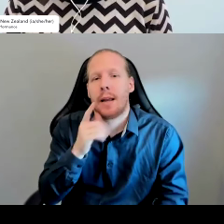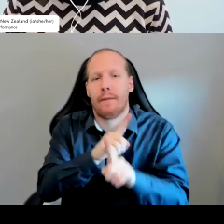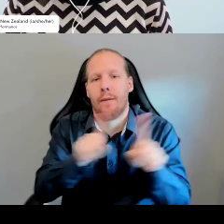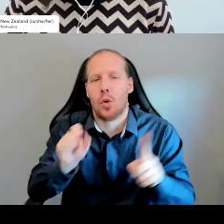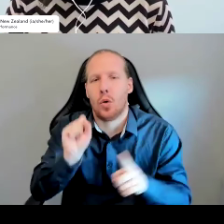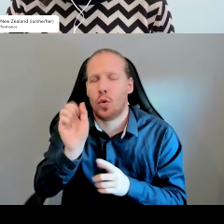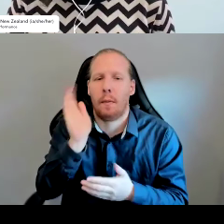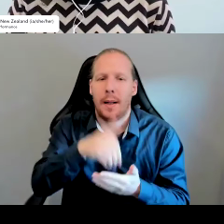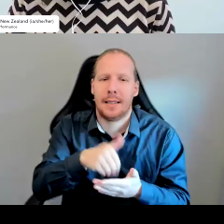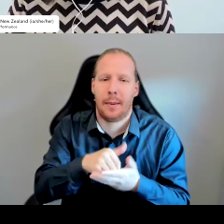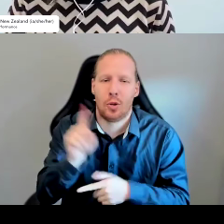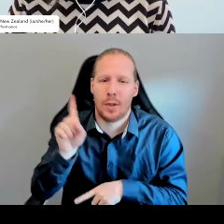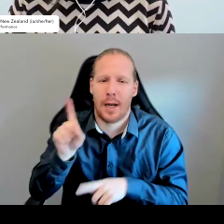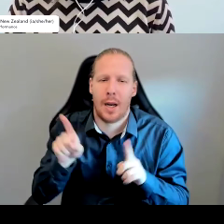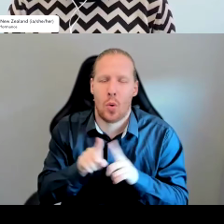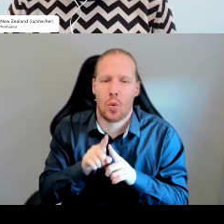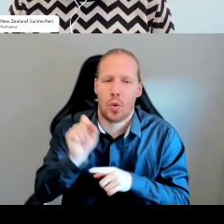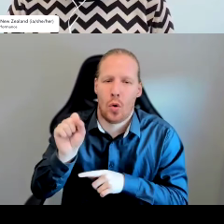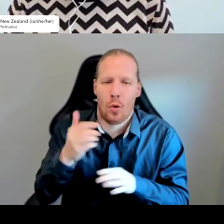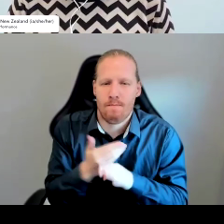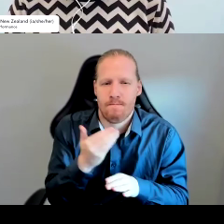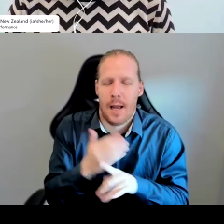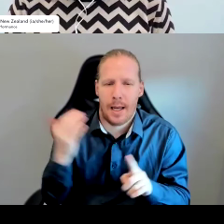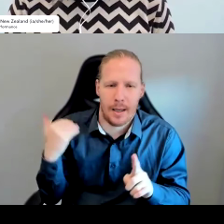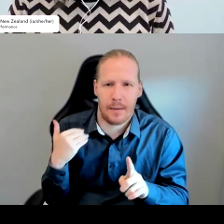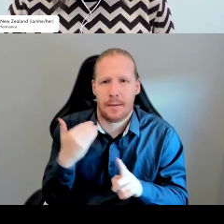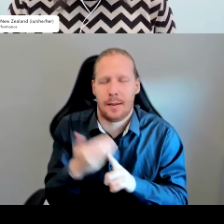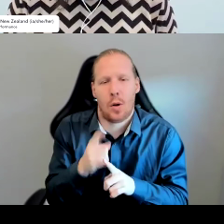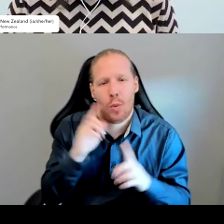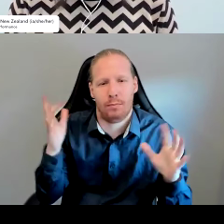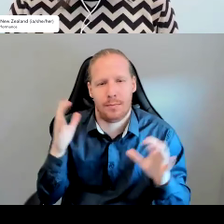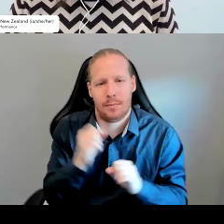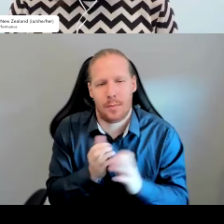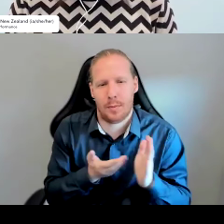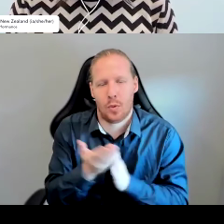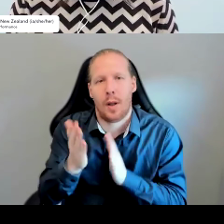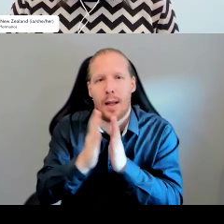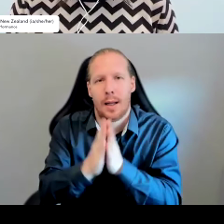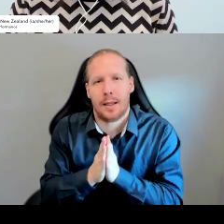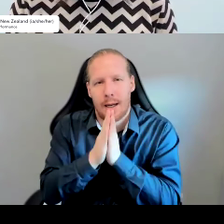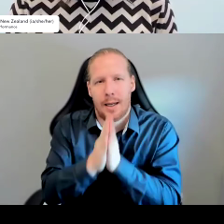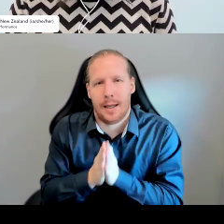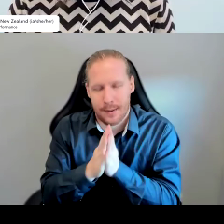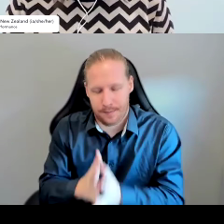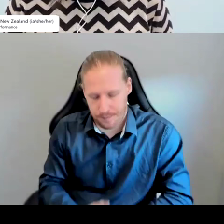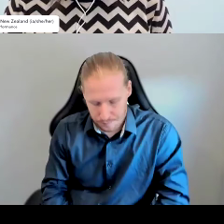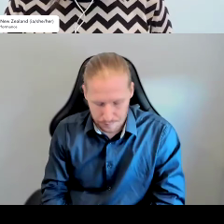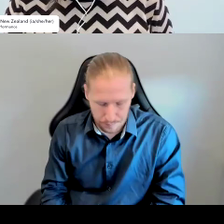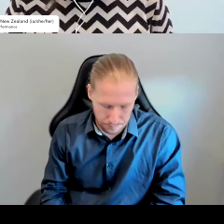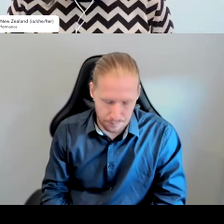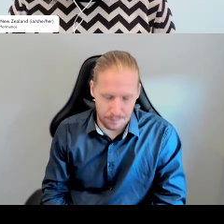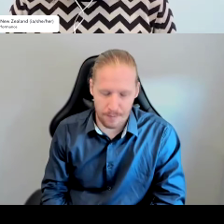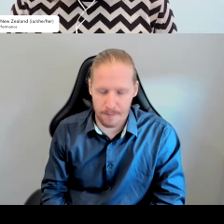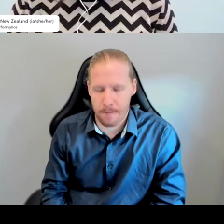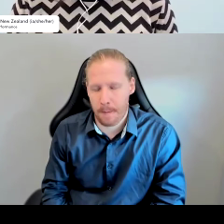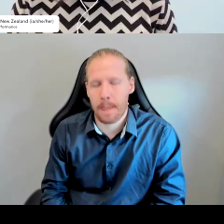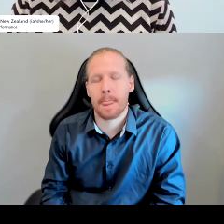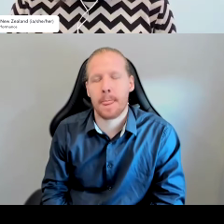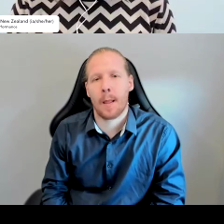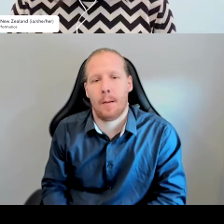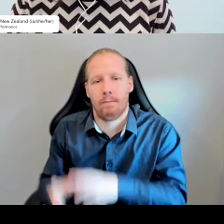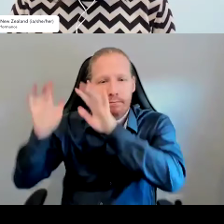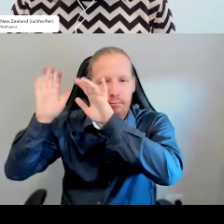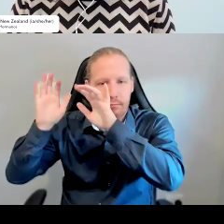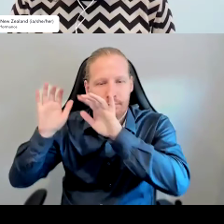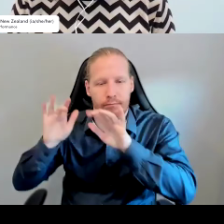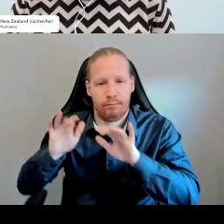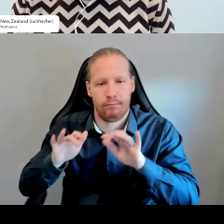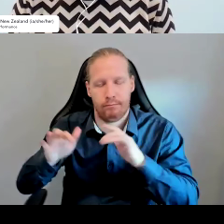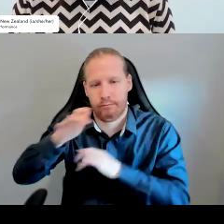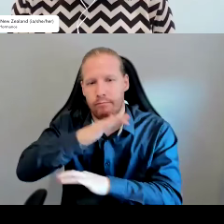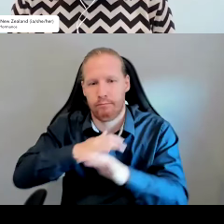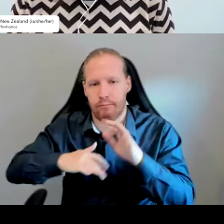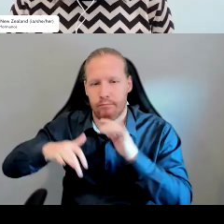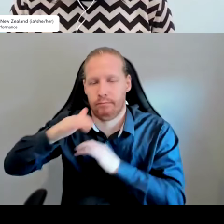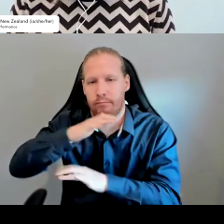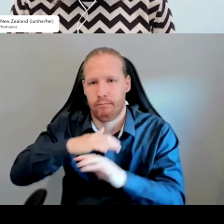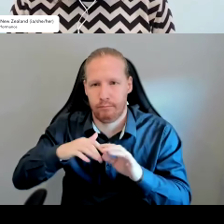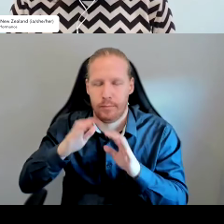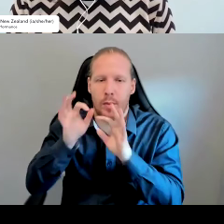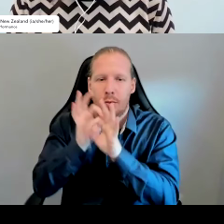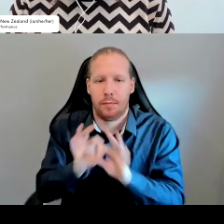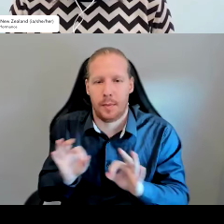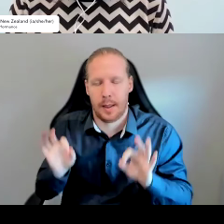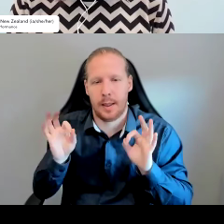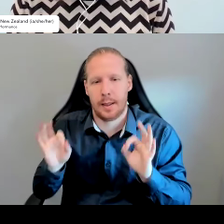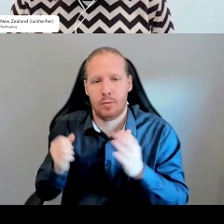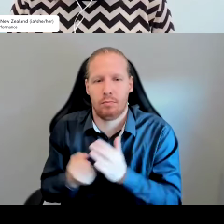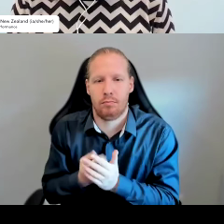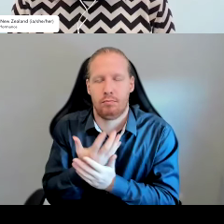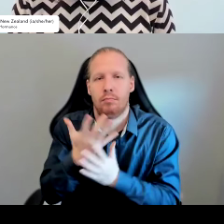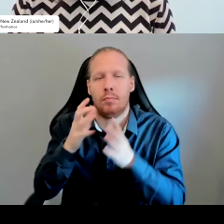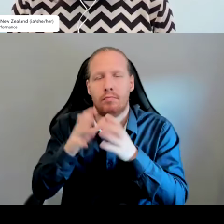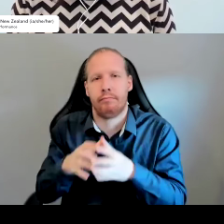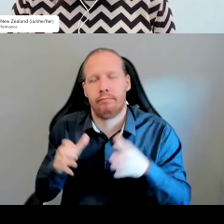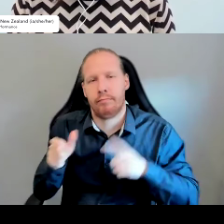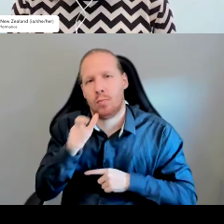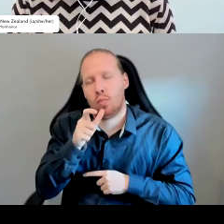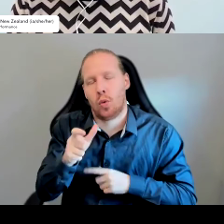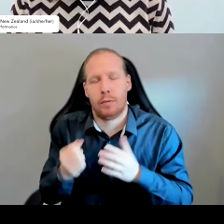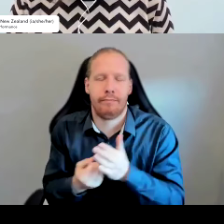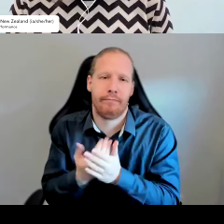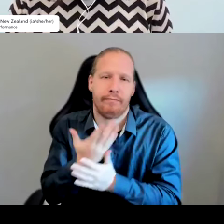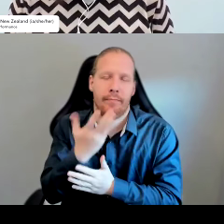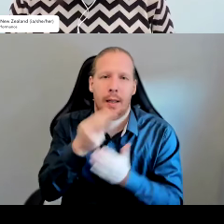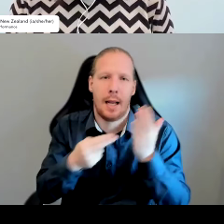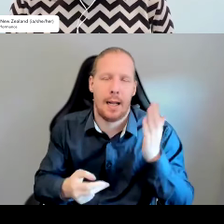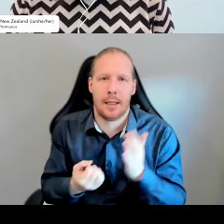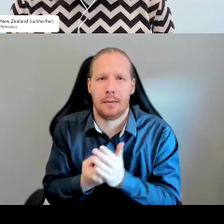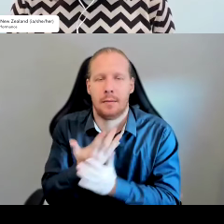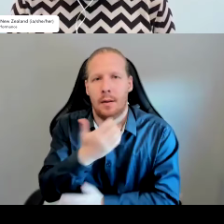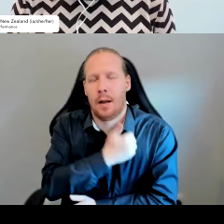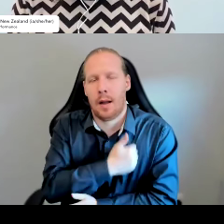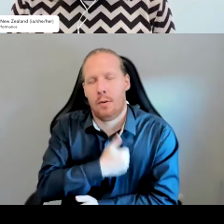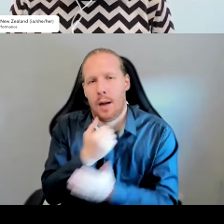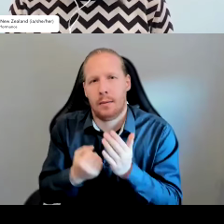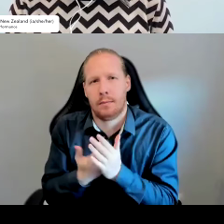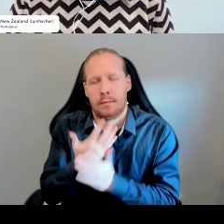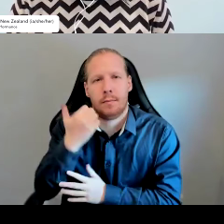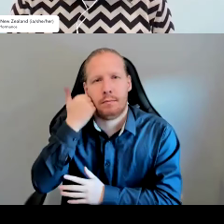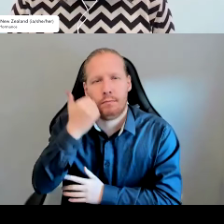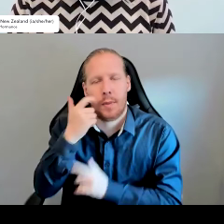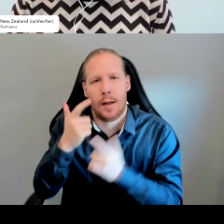culture, creativity, and I'll close this with